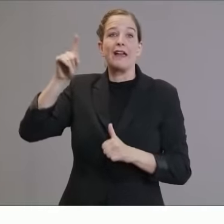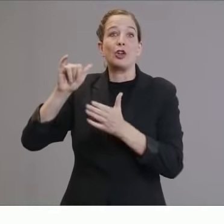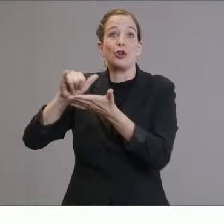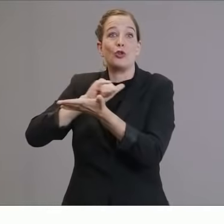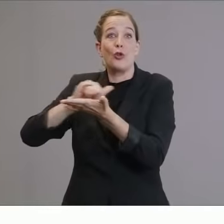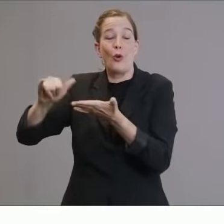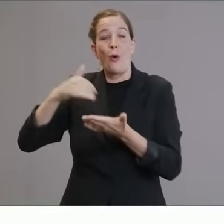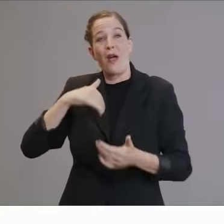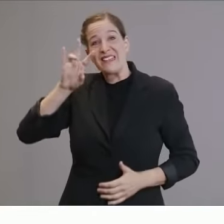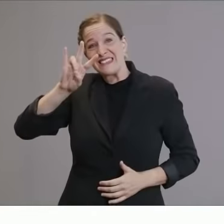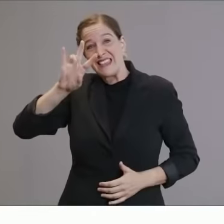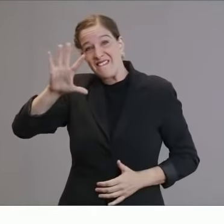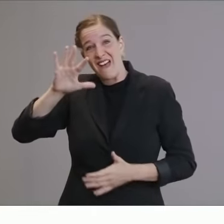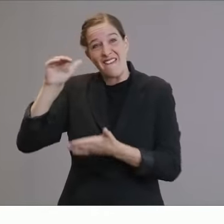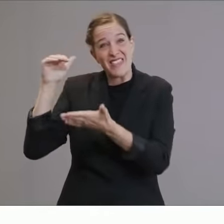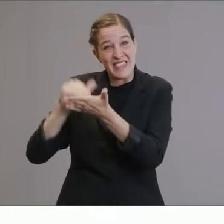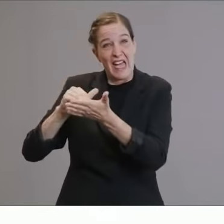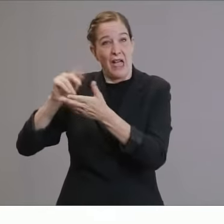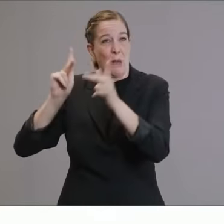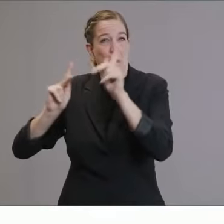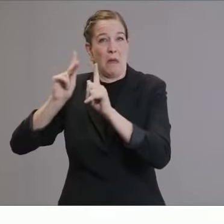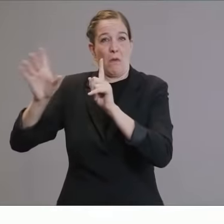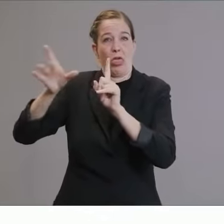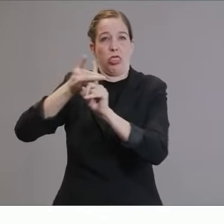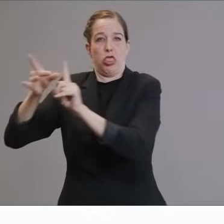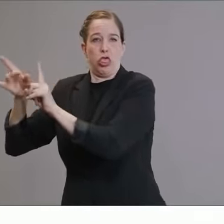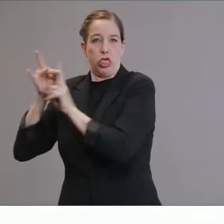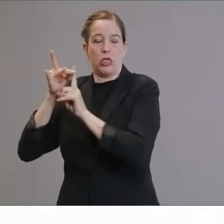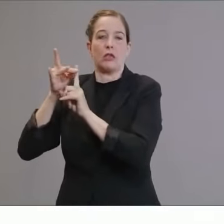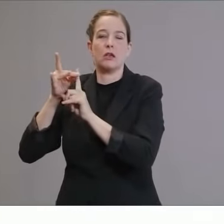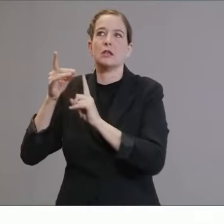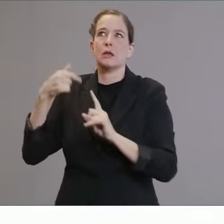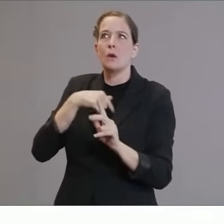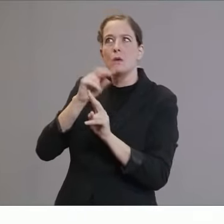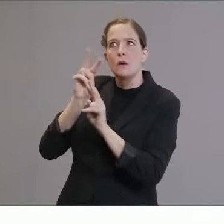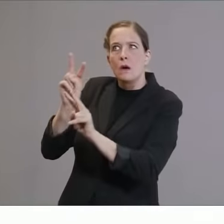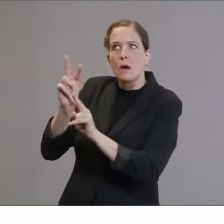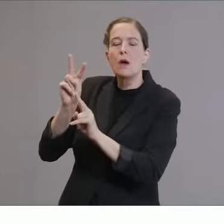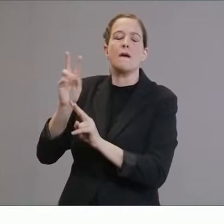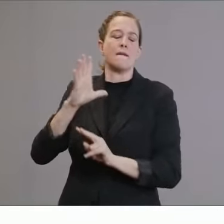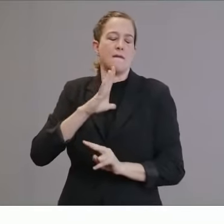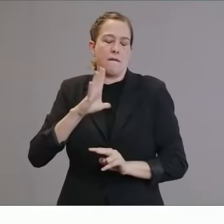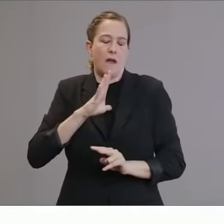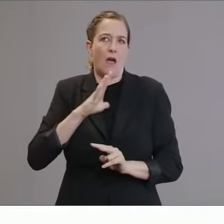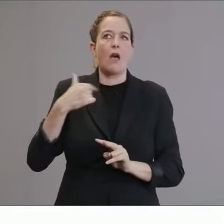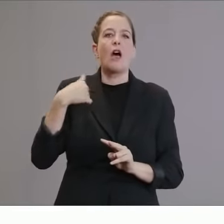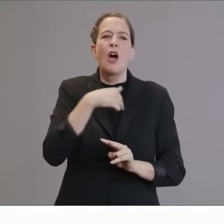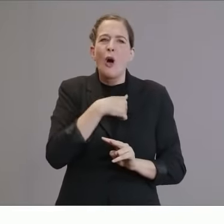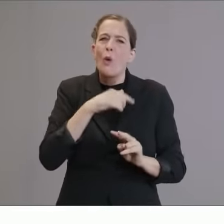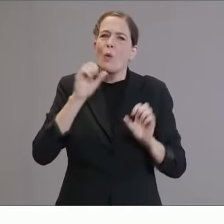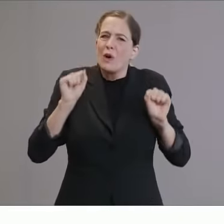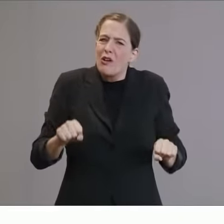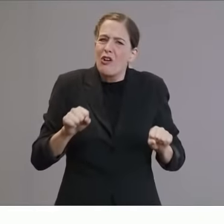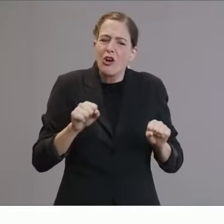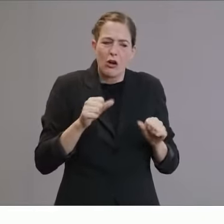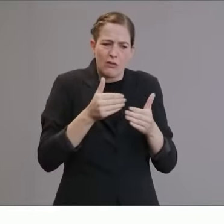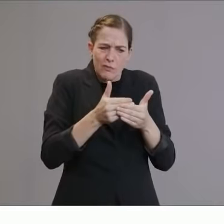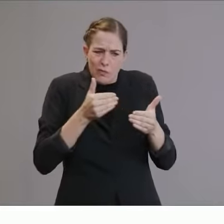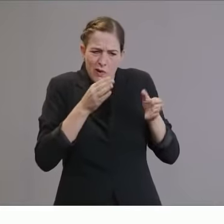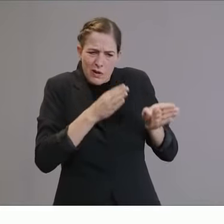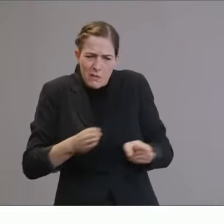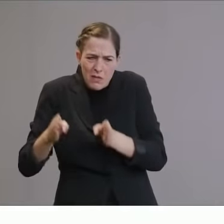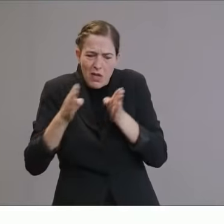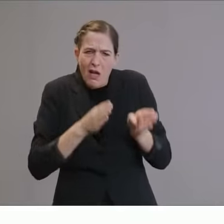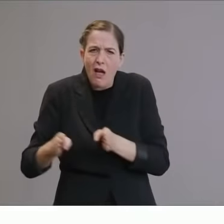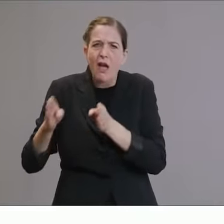IN ARIZONA, WE WERE ABLE TO PREPLAN BECAUSE OF WHERE WE WERE AND WE LAUNCHED THIS AT 5769